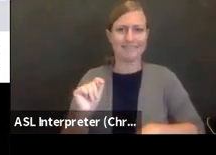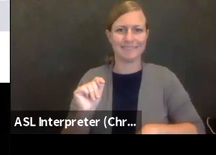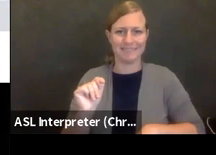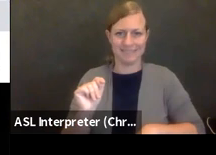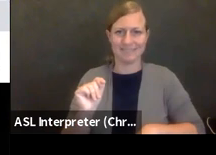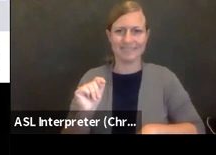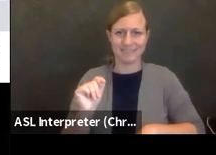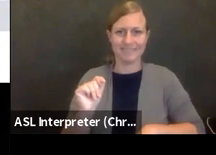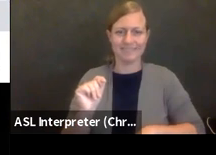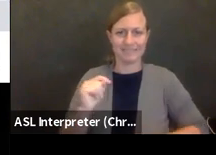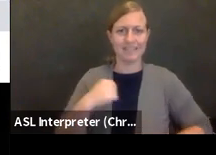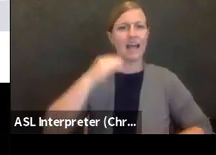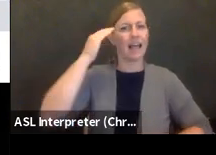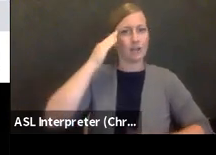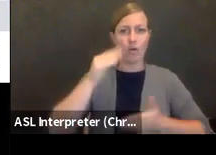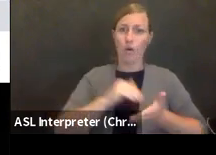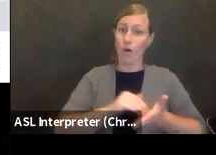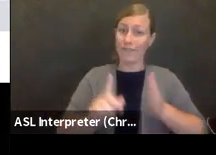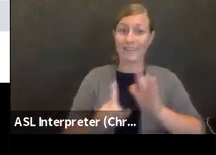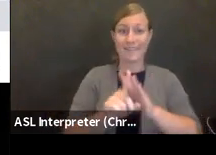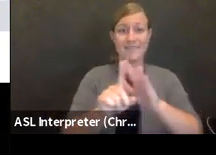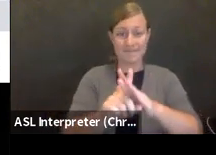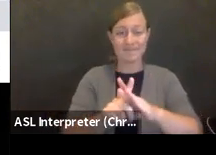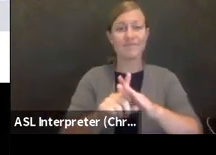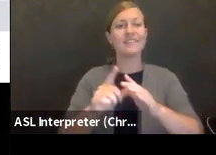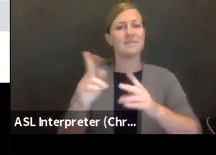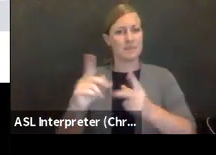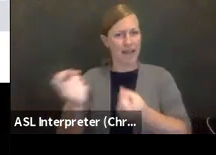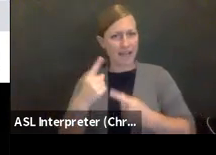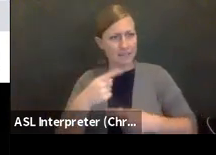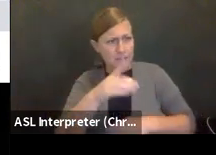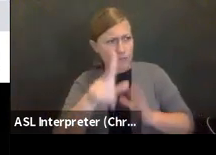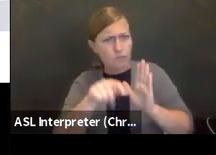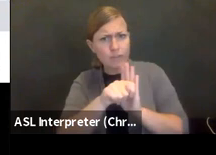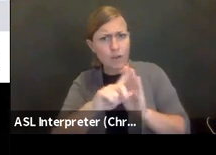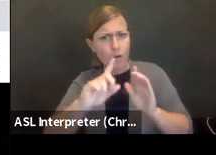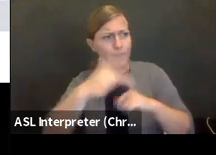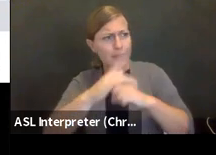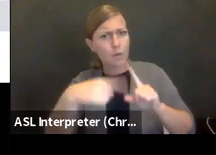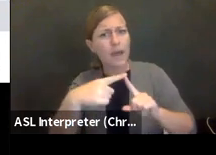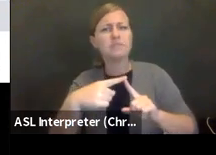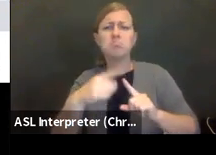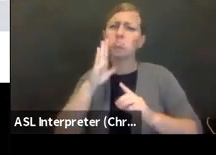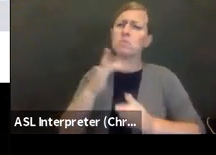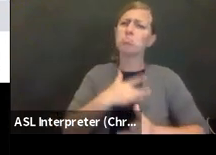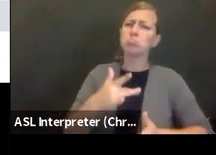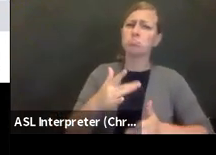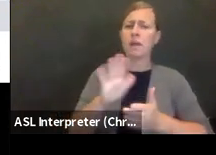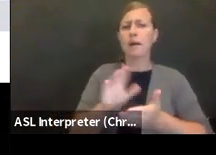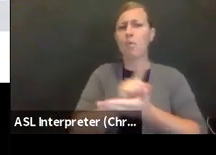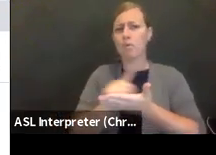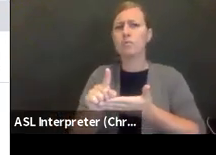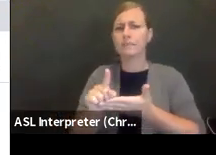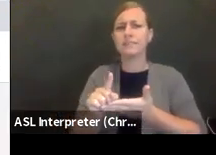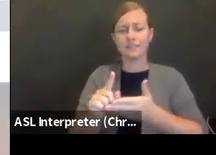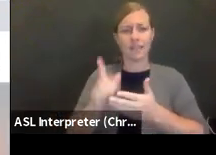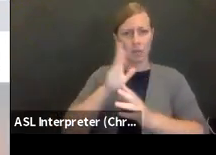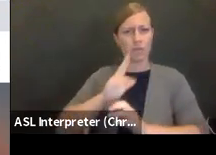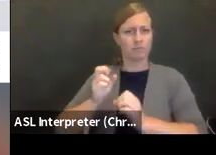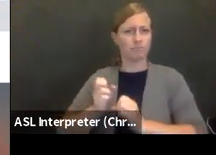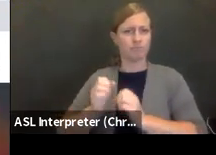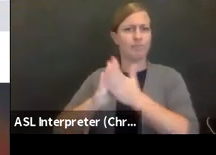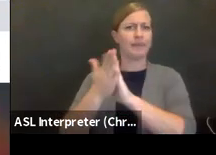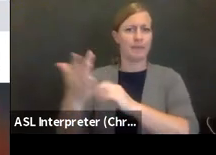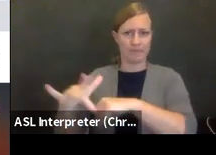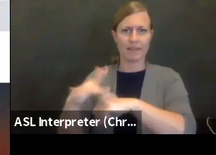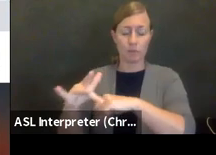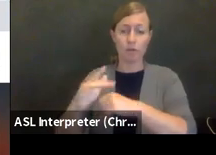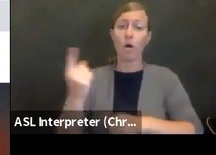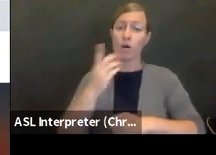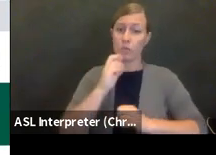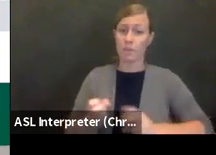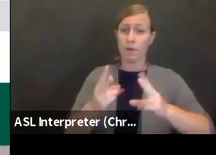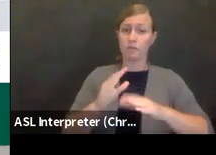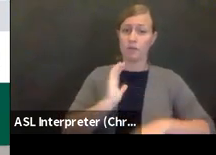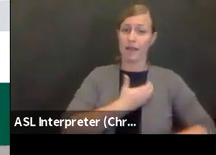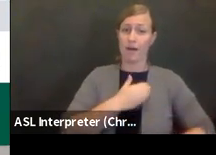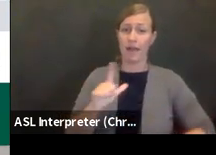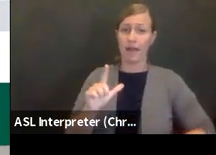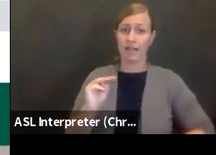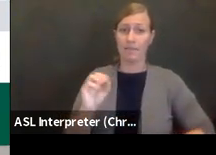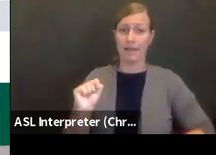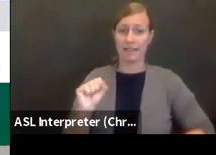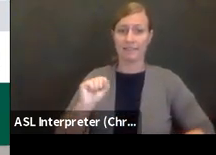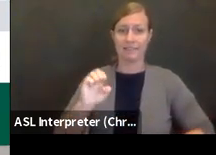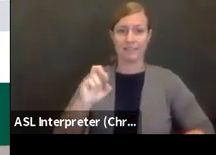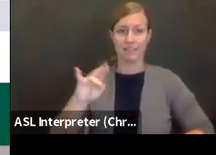ESD 112-- Kristina Wambold: I know that it comes up often, when will these recordings be available. Give us about a week and we will have them available, they will all be placed on our LM s series as d